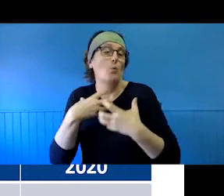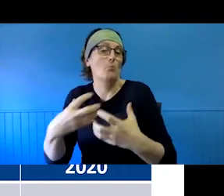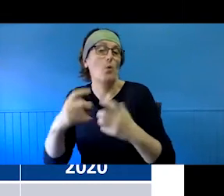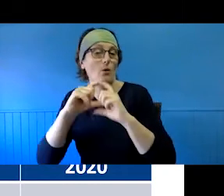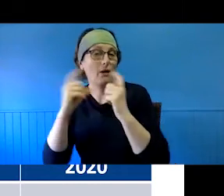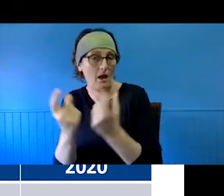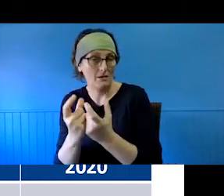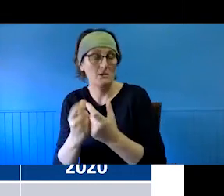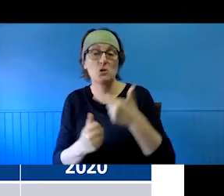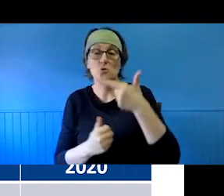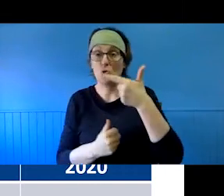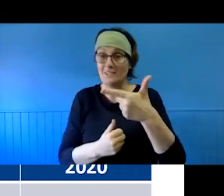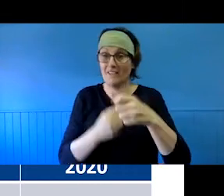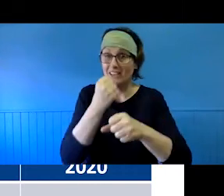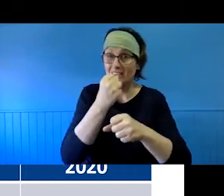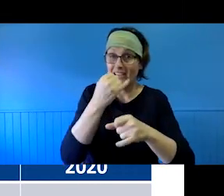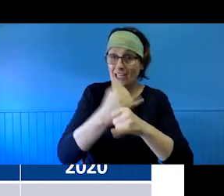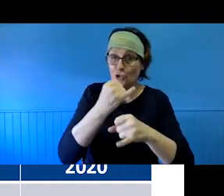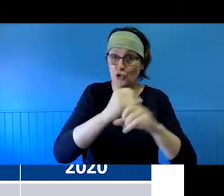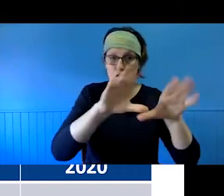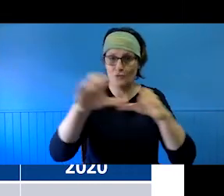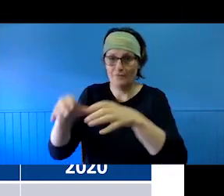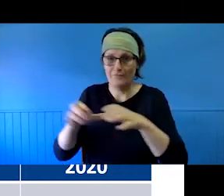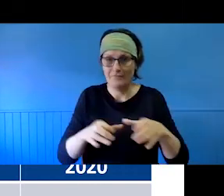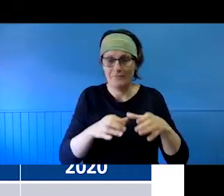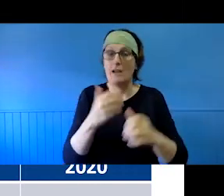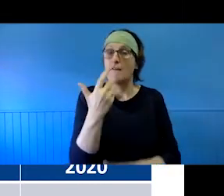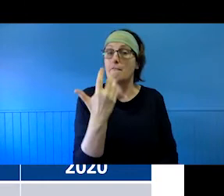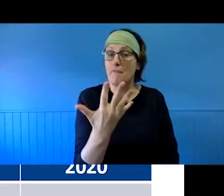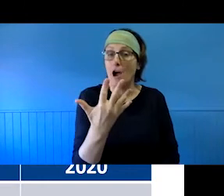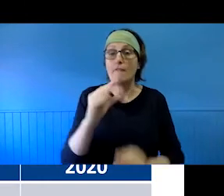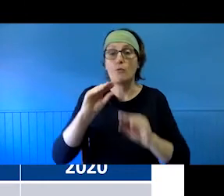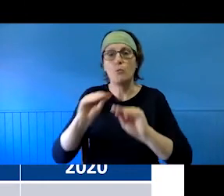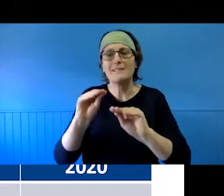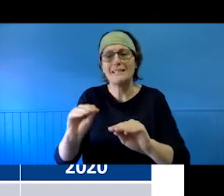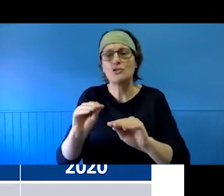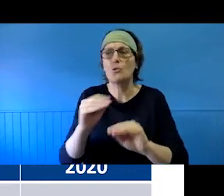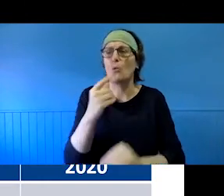seven institutions, five of them were only teaching one or two online